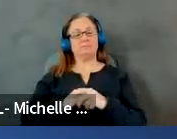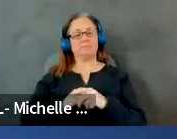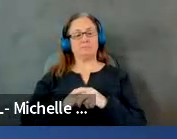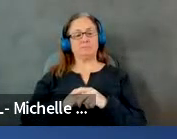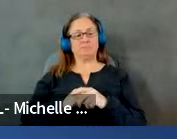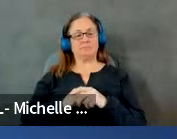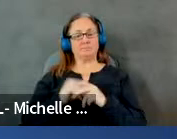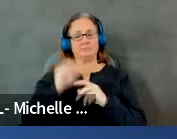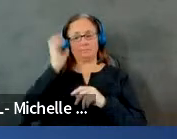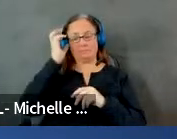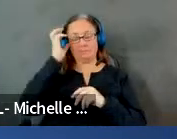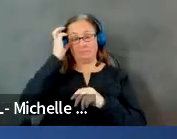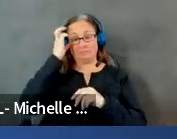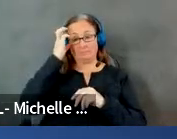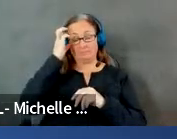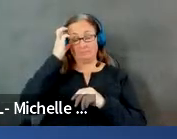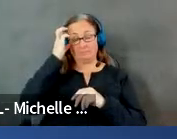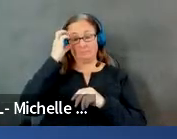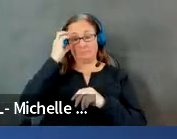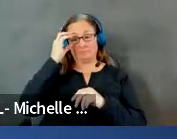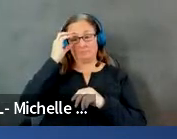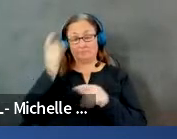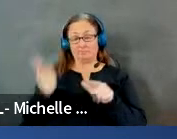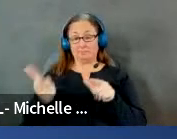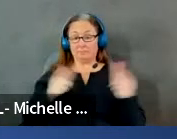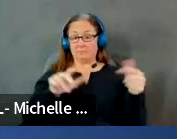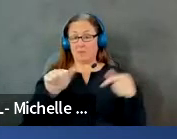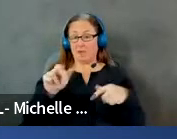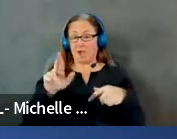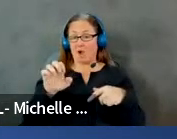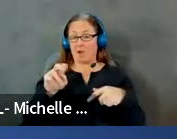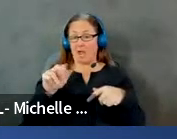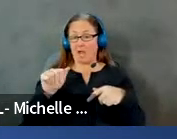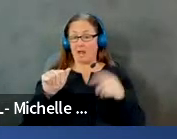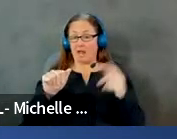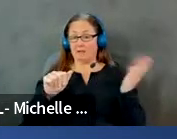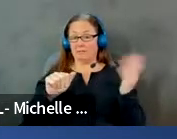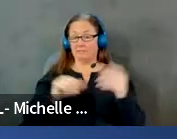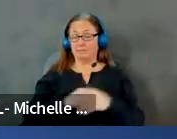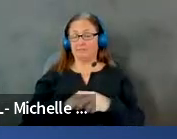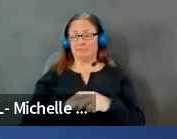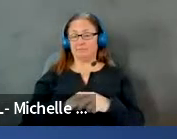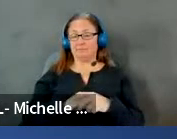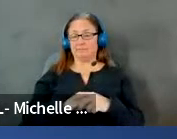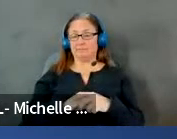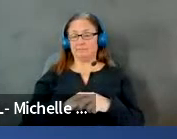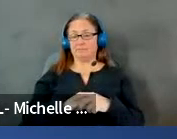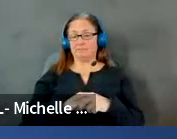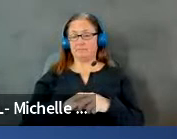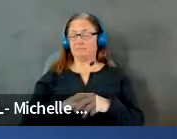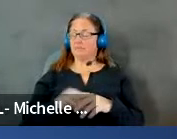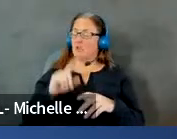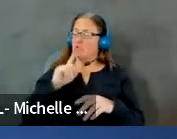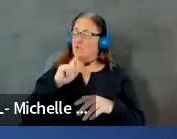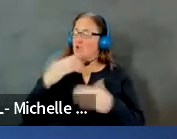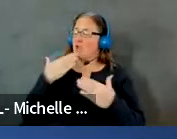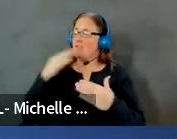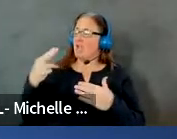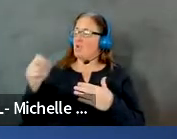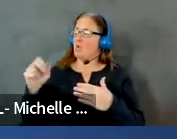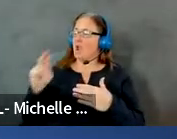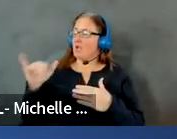it over to my colleague, Arianna. >> Arianna: Thanks, Henry. Thank you, Amy,